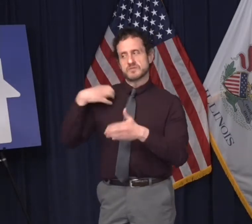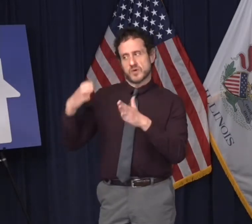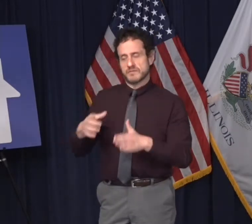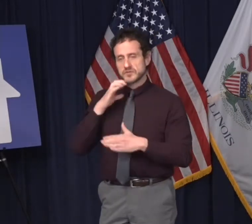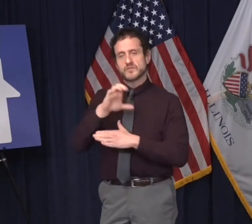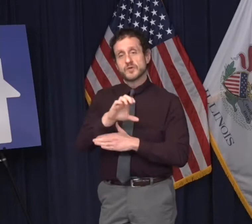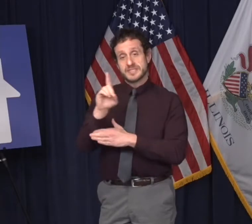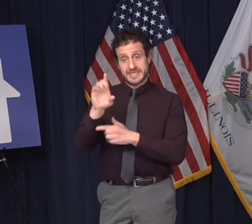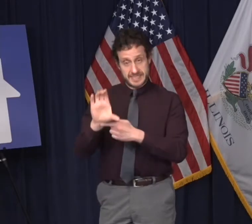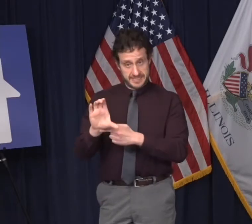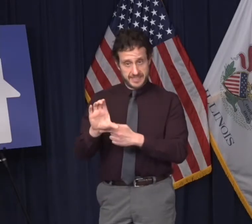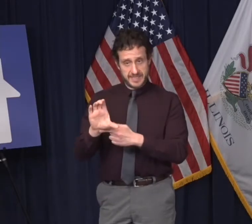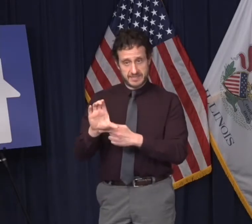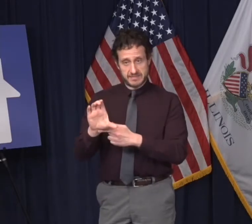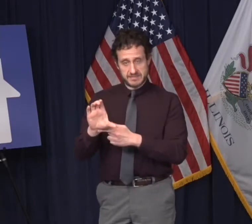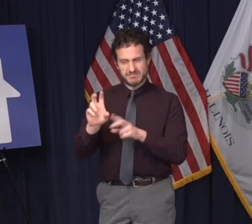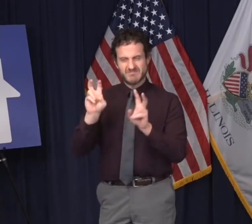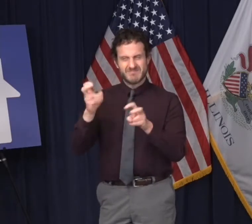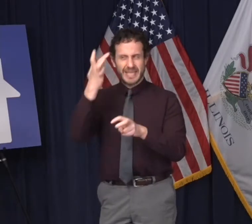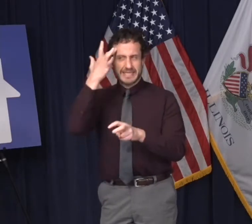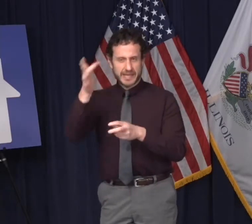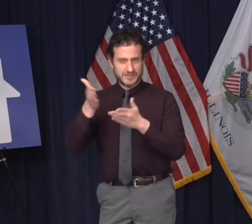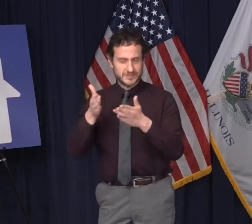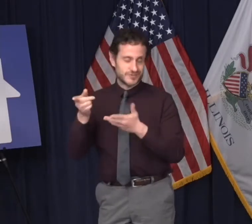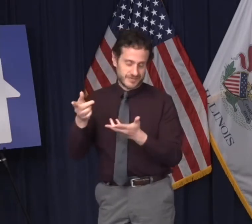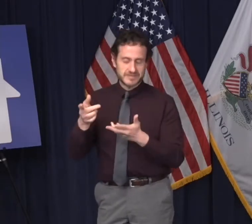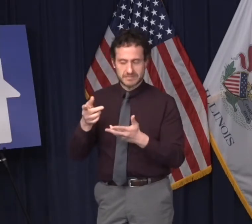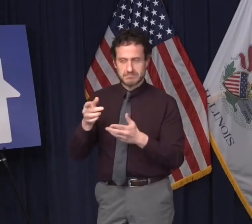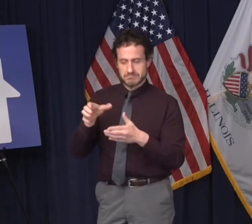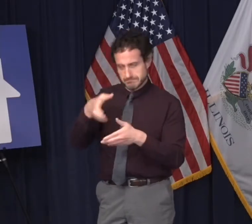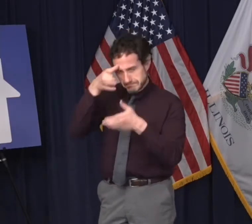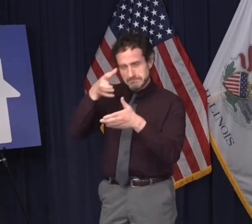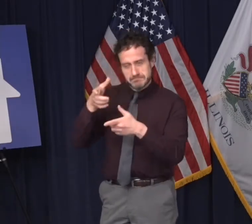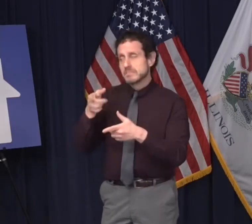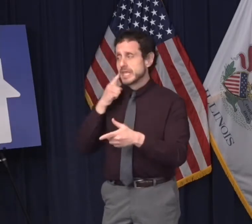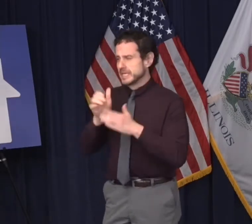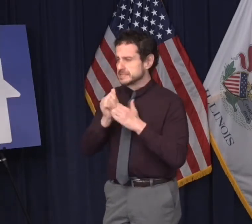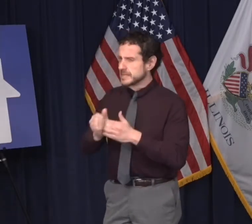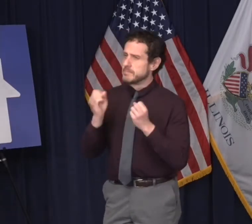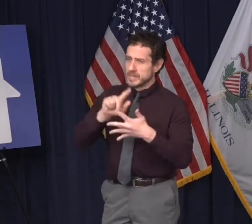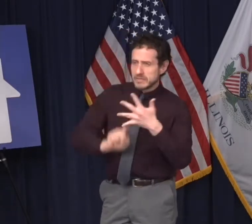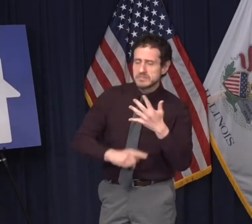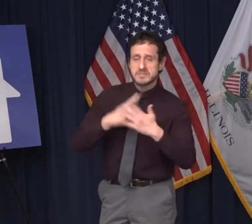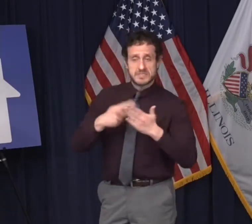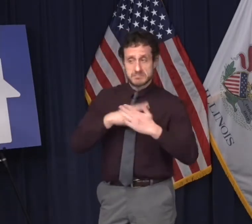INTELLIGENCE SERVICE OFFICER WITH THE CENTERS FOR DISEASE CONTROL WHO HAS LED MULTIPLE